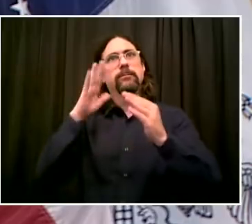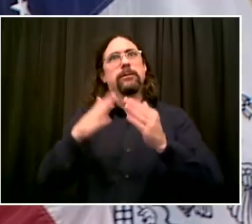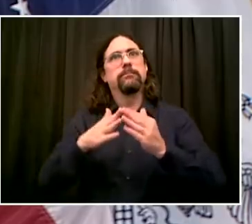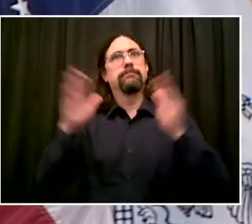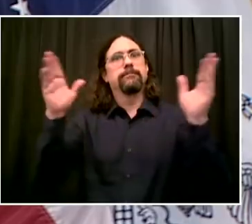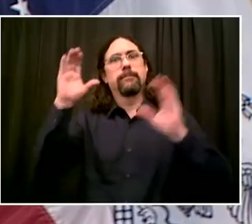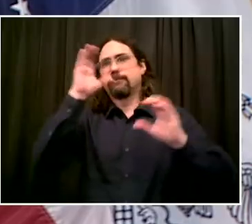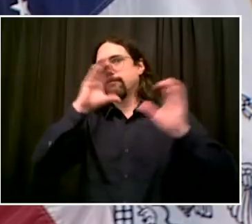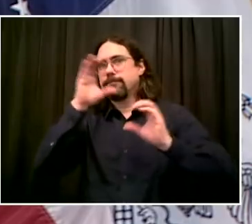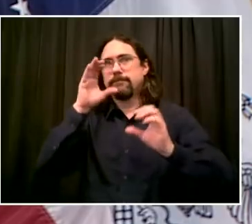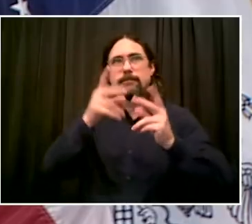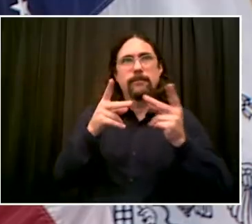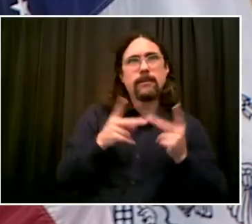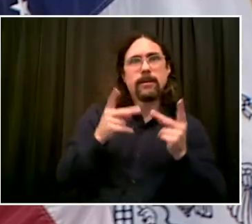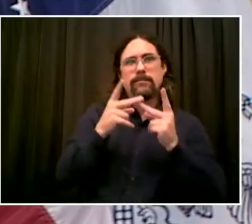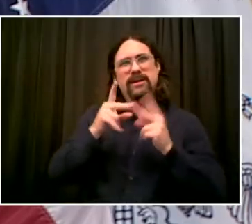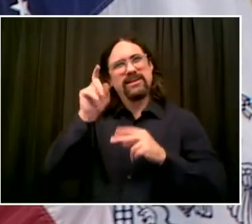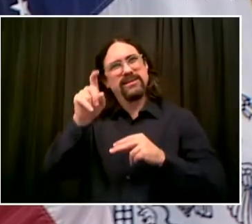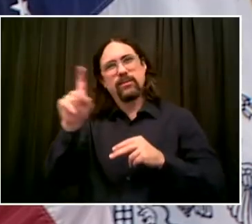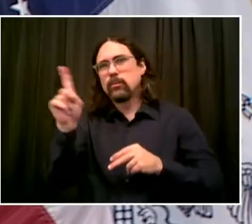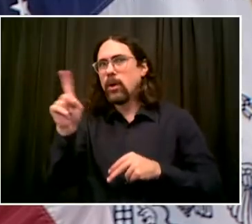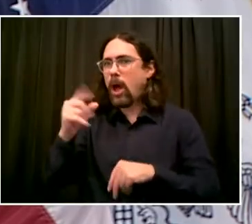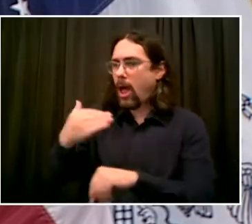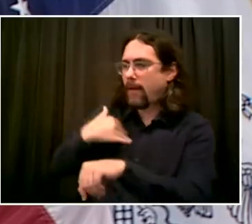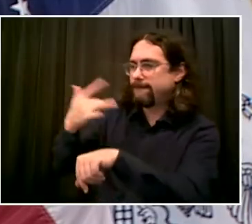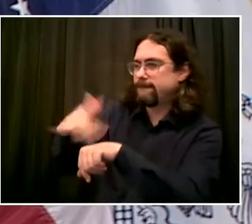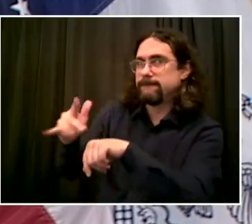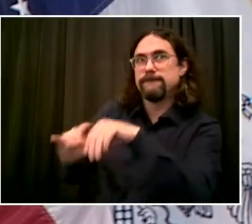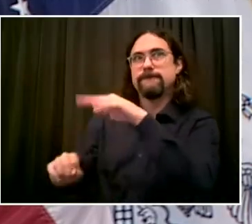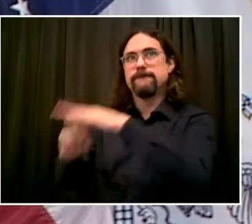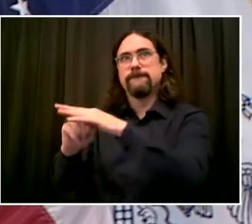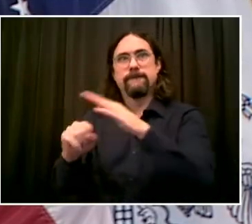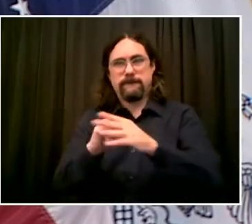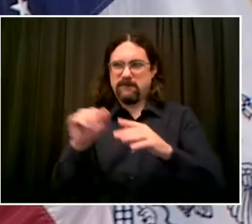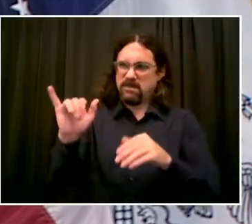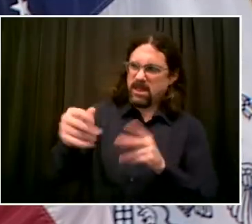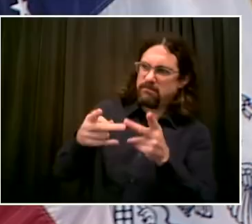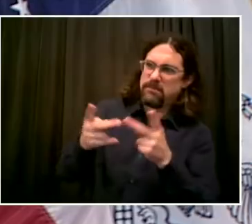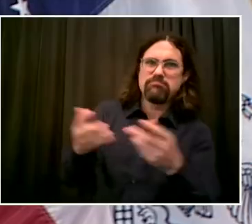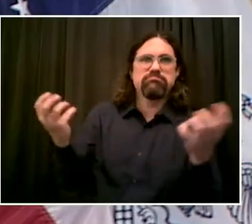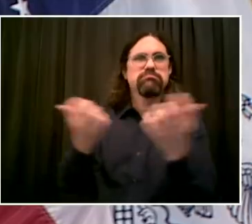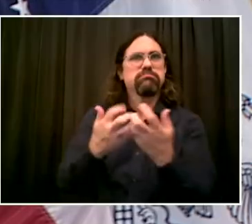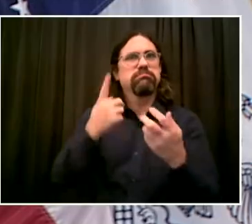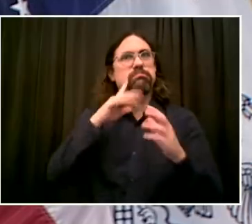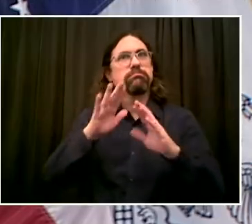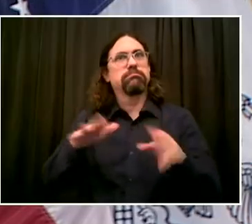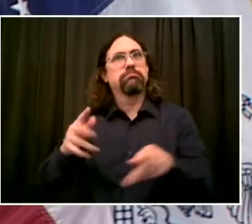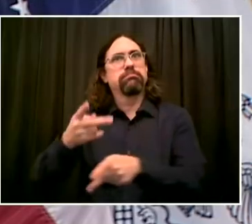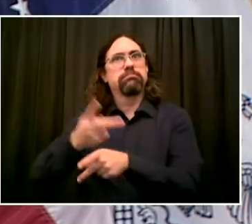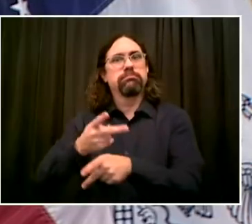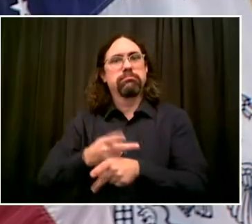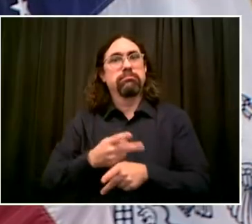REALLY BROAD- BASED APPROACH, WE WANT TO KEEP THAT CAPACITY AGAIN. AGAIN, TO LORRAINE'S POINT. ANYONE WHO HAS